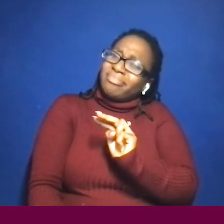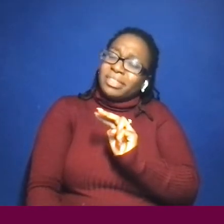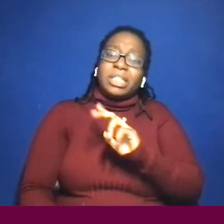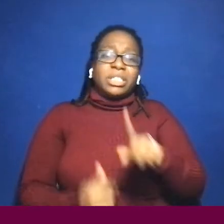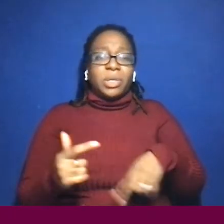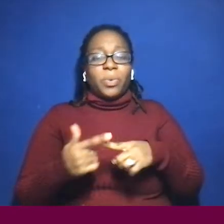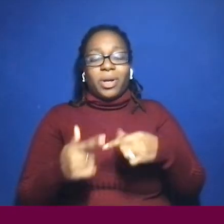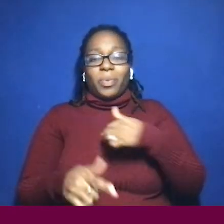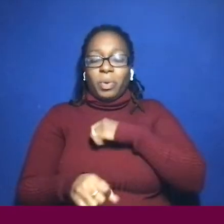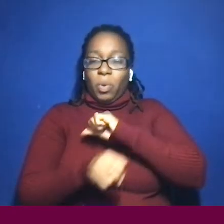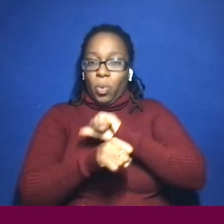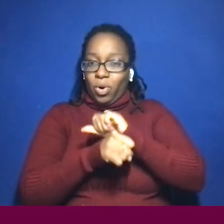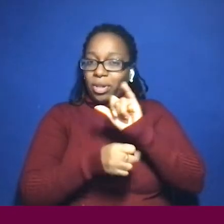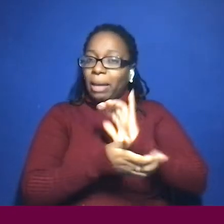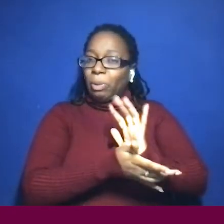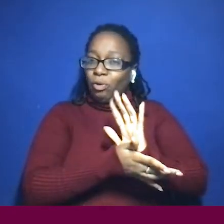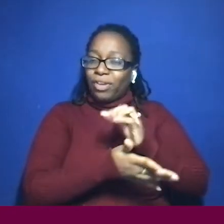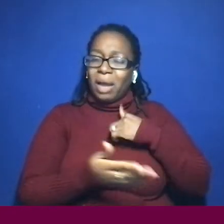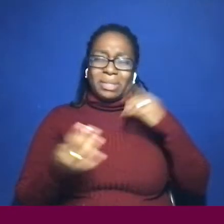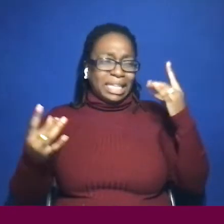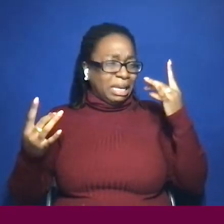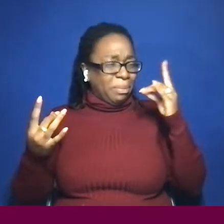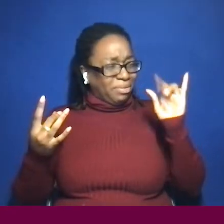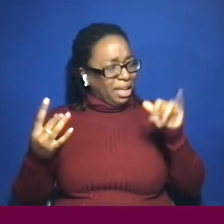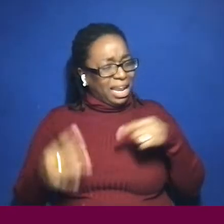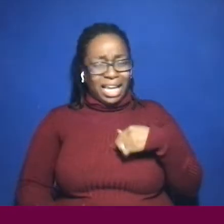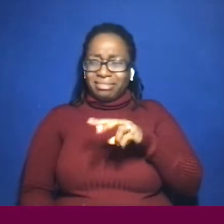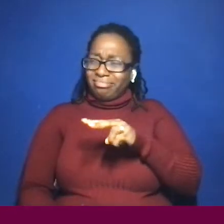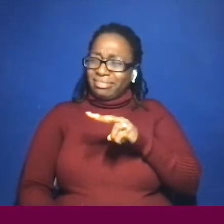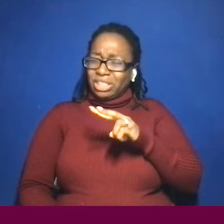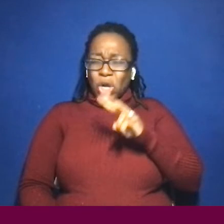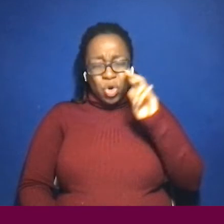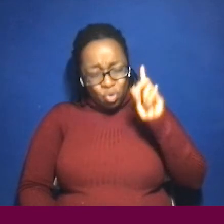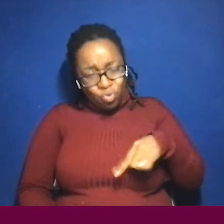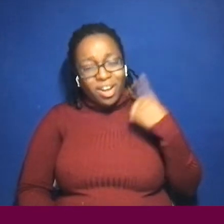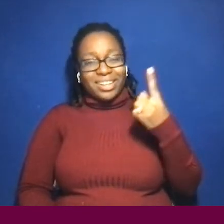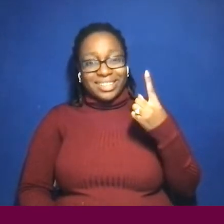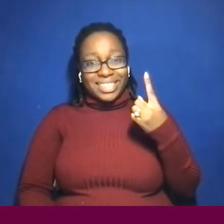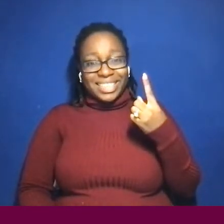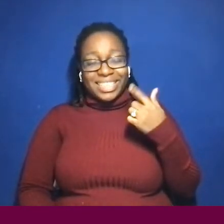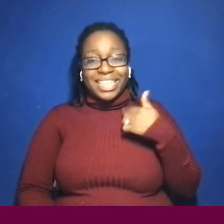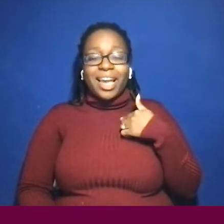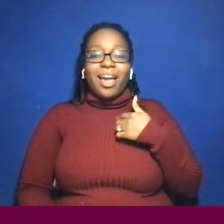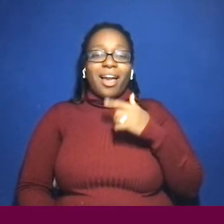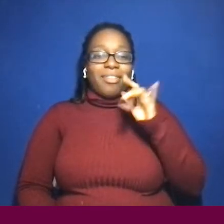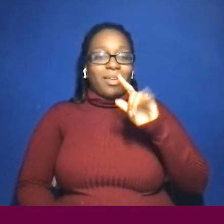on the series and just the outrageousness of that. And that suddenly struck me. And I think